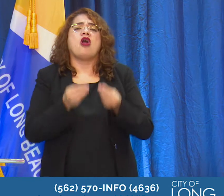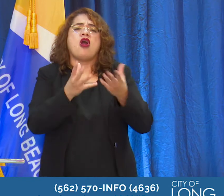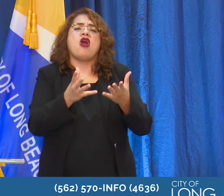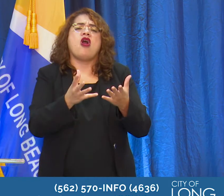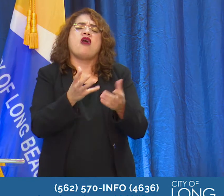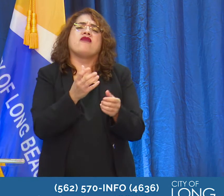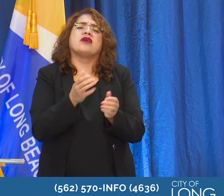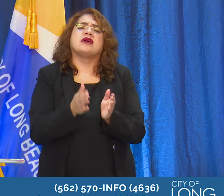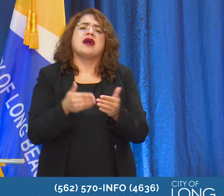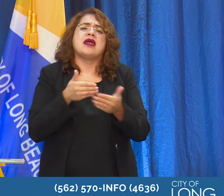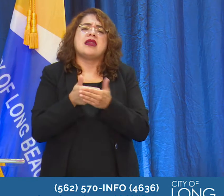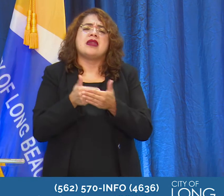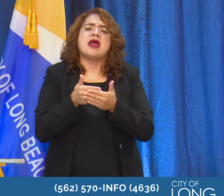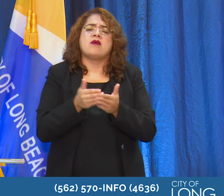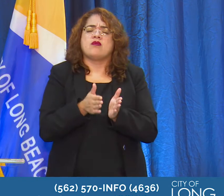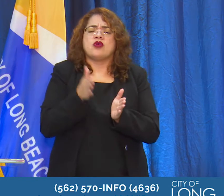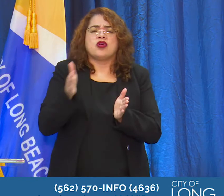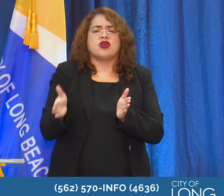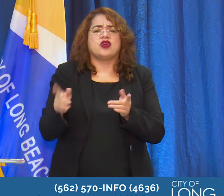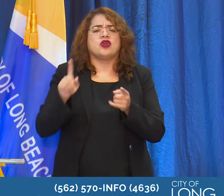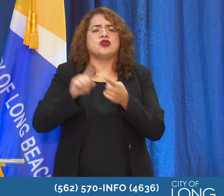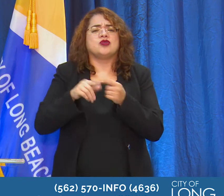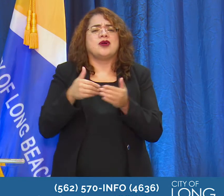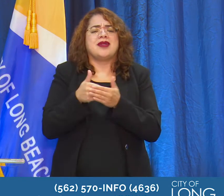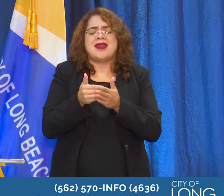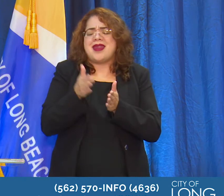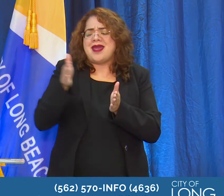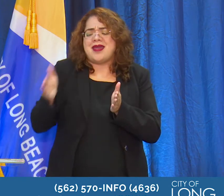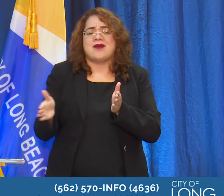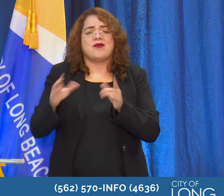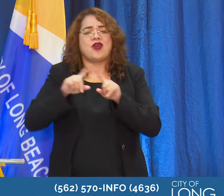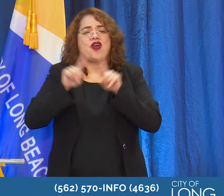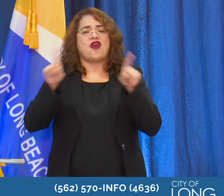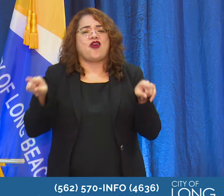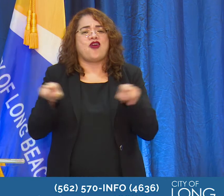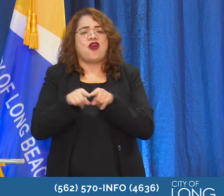neighbor cards, which can be accessed on the help and donate page.